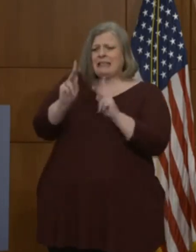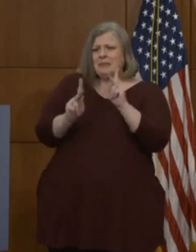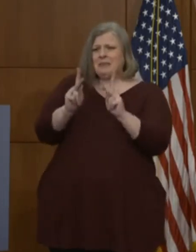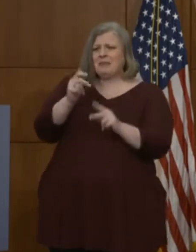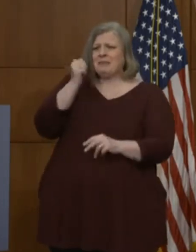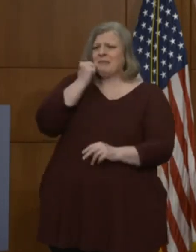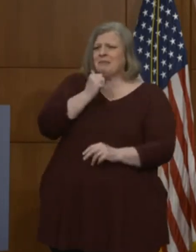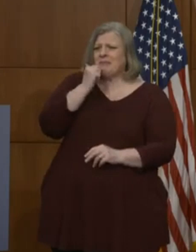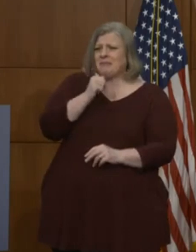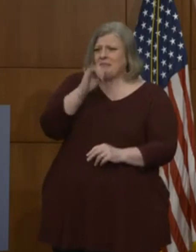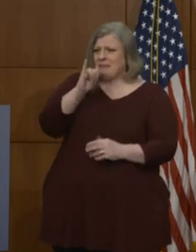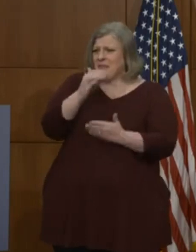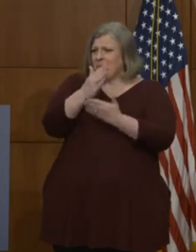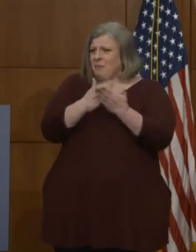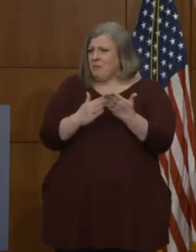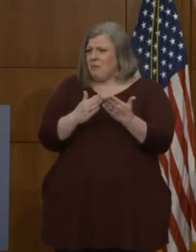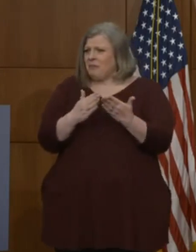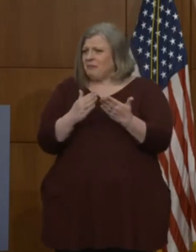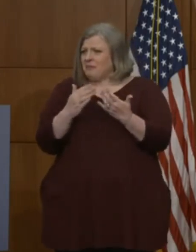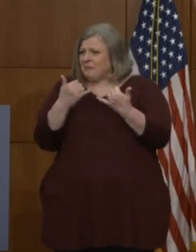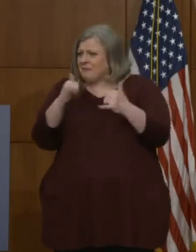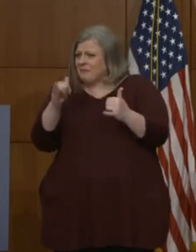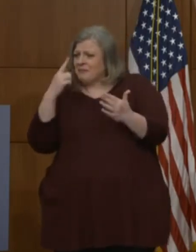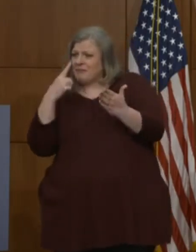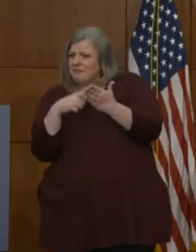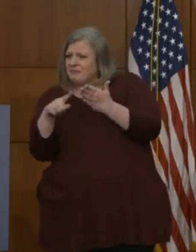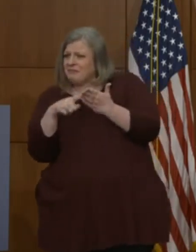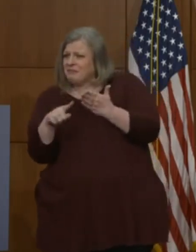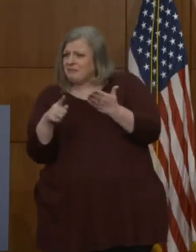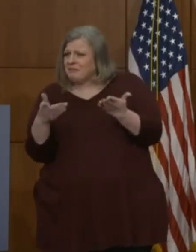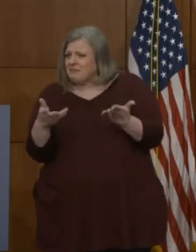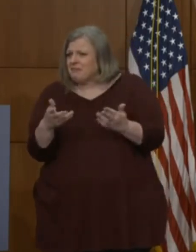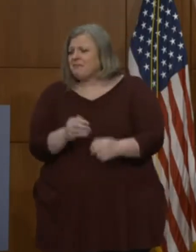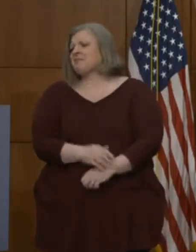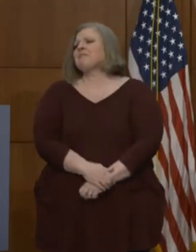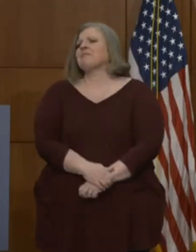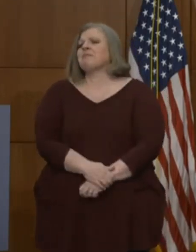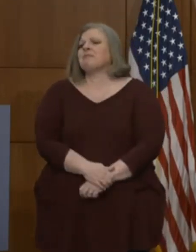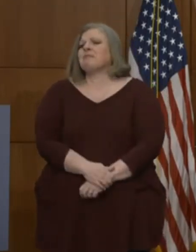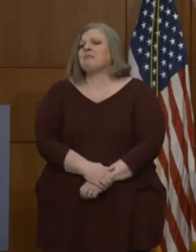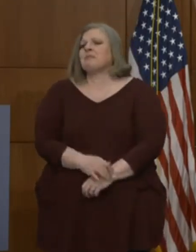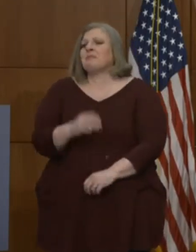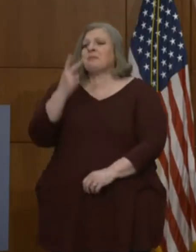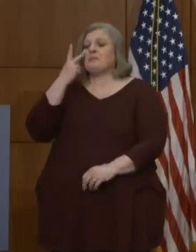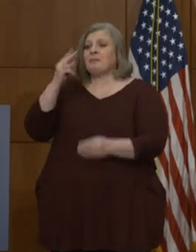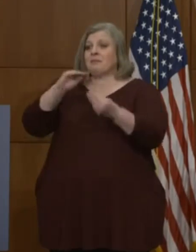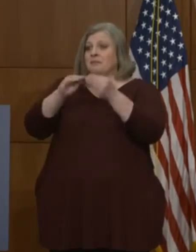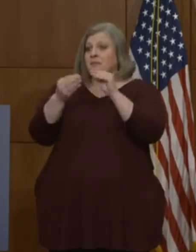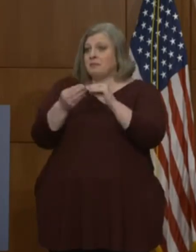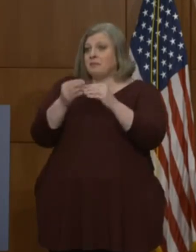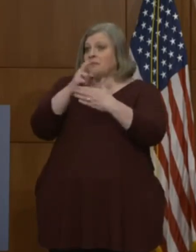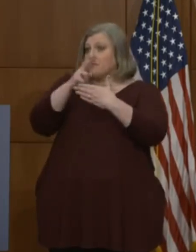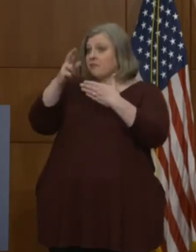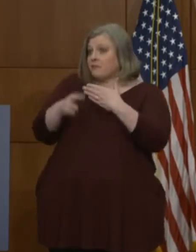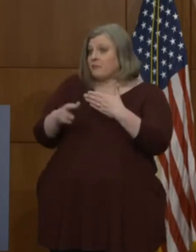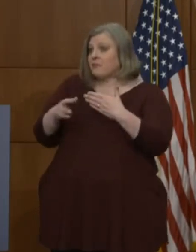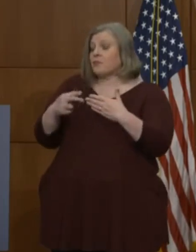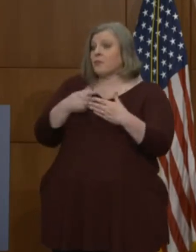YEAH ONE THOUSAND THREE HUNDRED YOU KNOW WHAT I’M TESTING YOU KNOW WHAT I’M TESTING PEOPLE ARE NOT. INVESTIGATING I